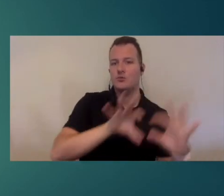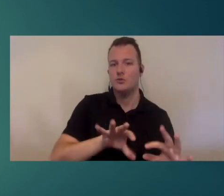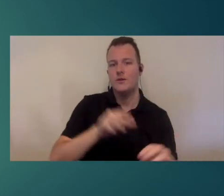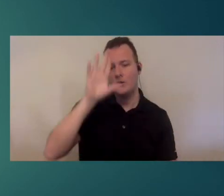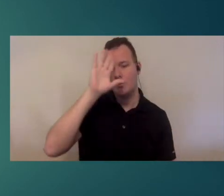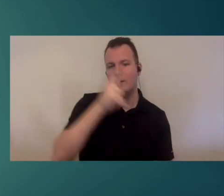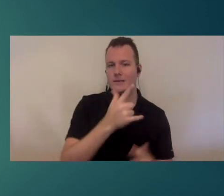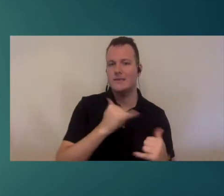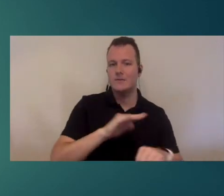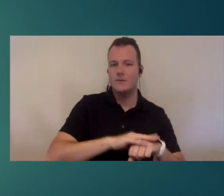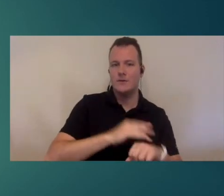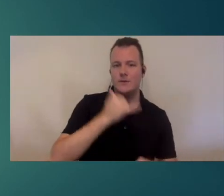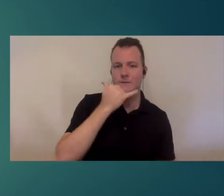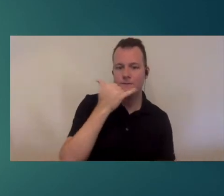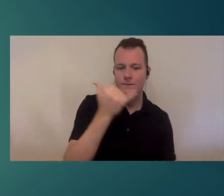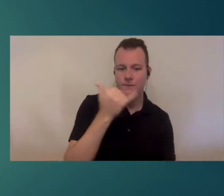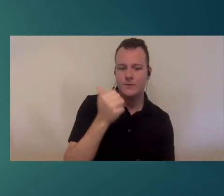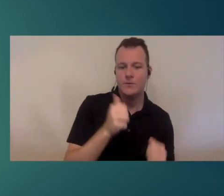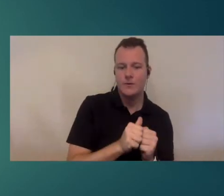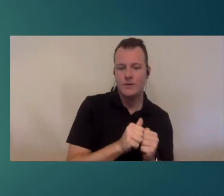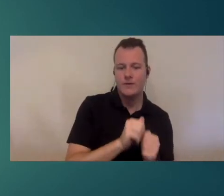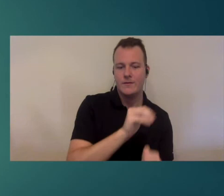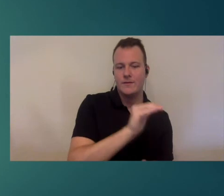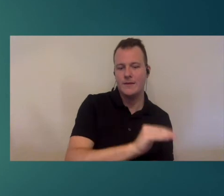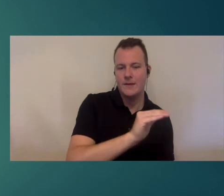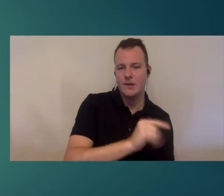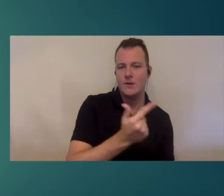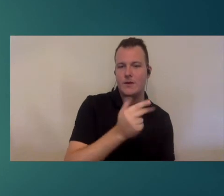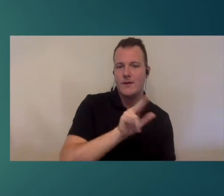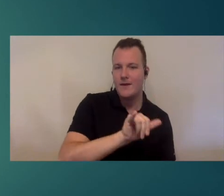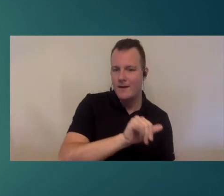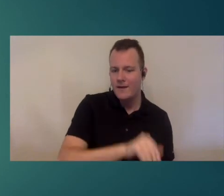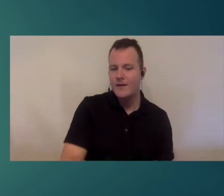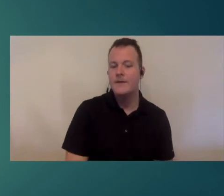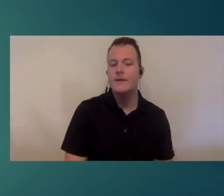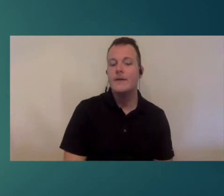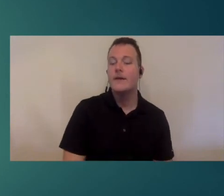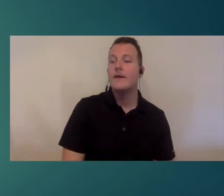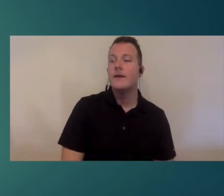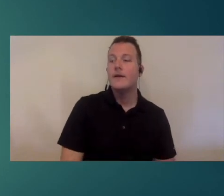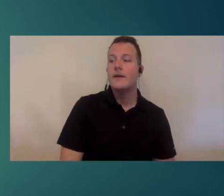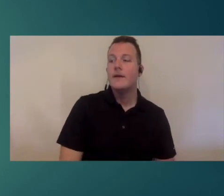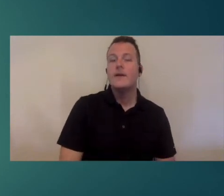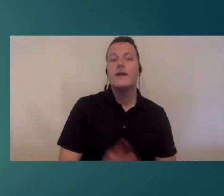And I know she's still on the line with with the little guy, so I actually have a